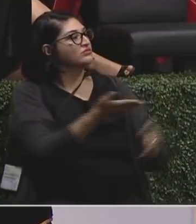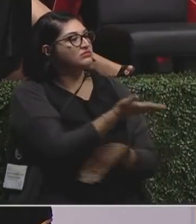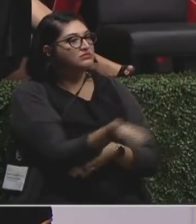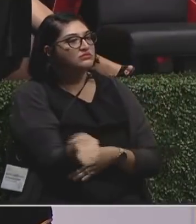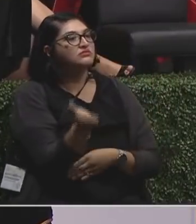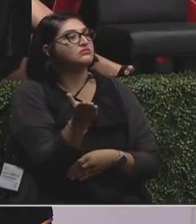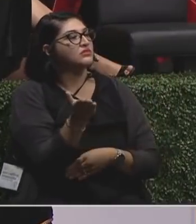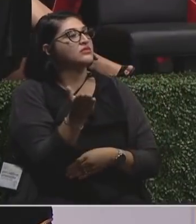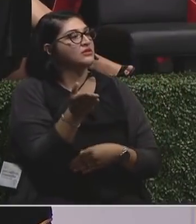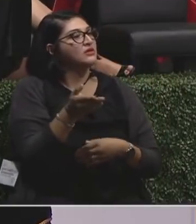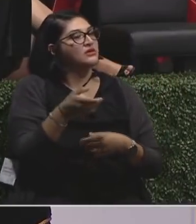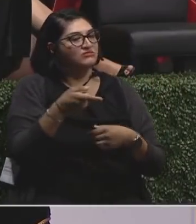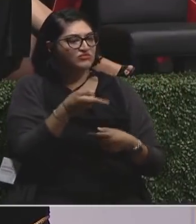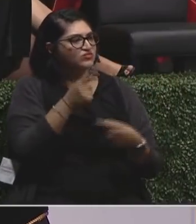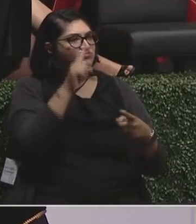YOU INSPIRE US ALL.